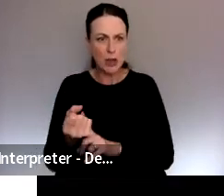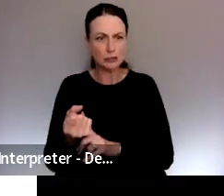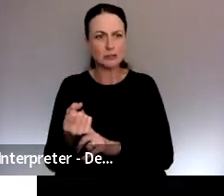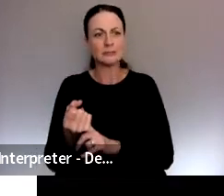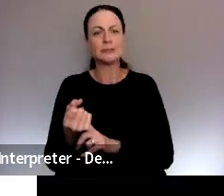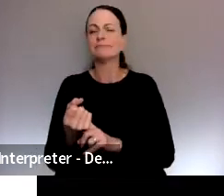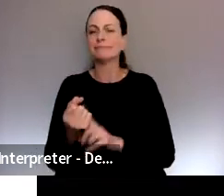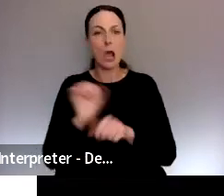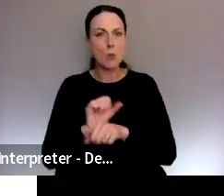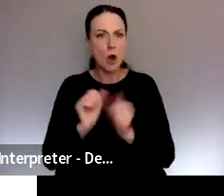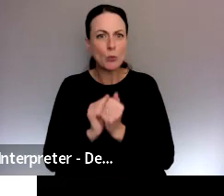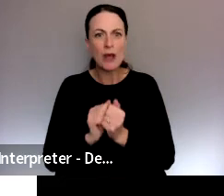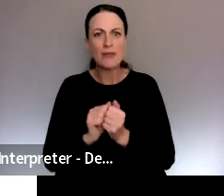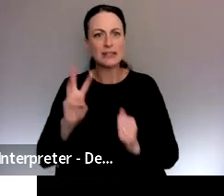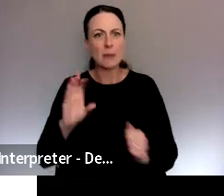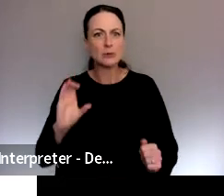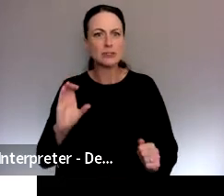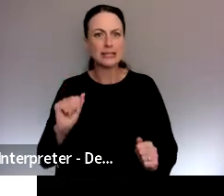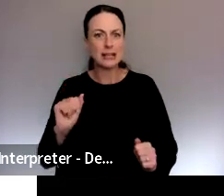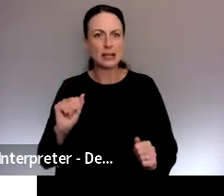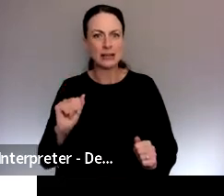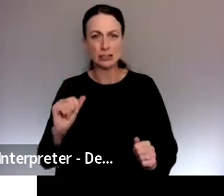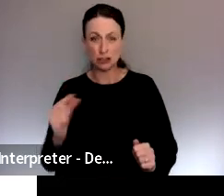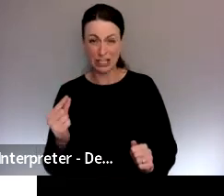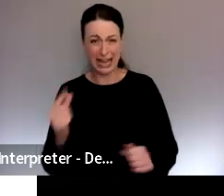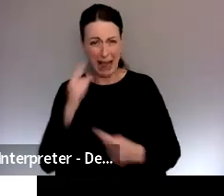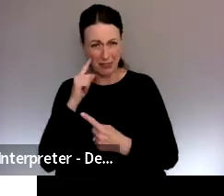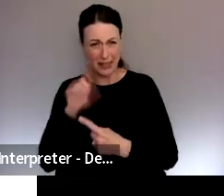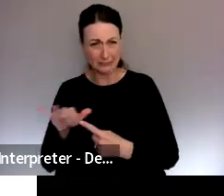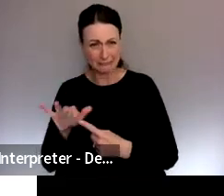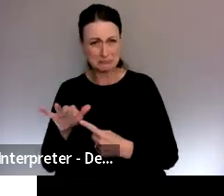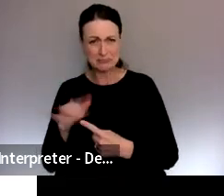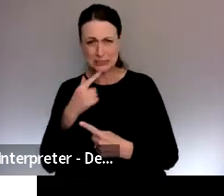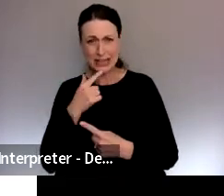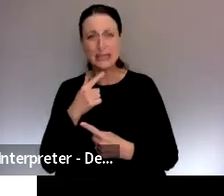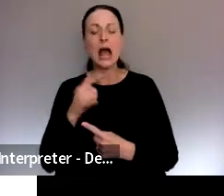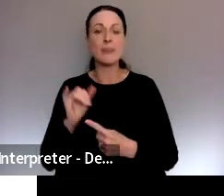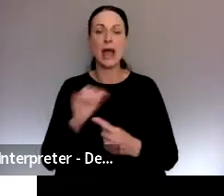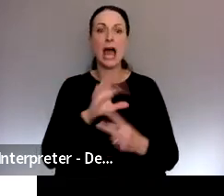and how to work with the WCAG and alt text. So just realize that's a course